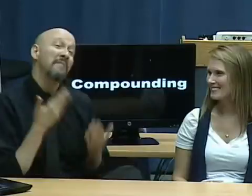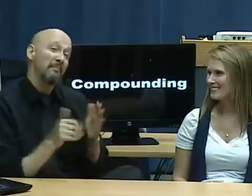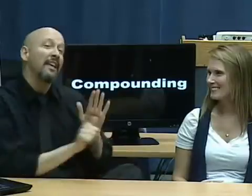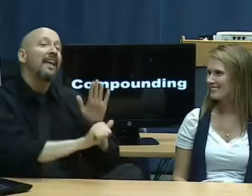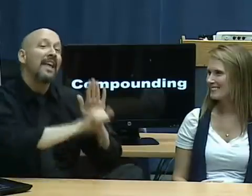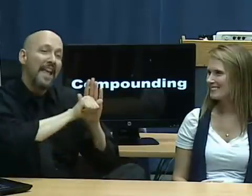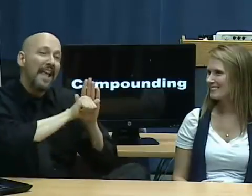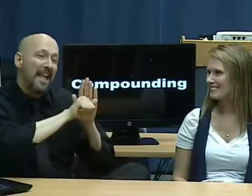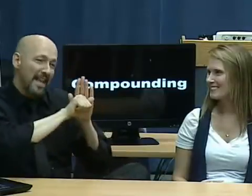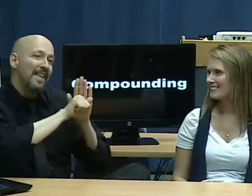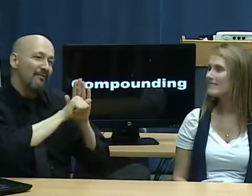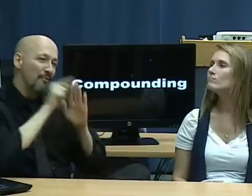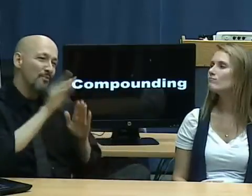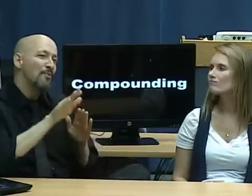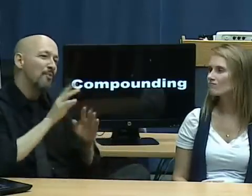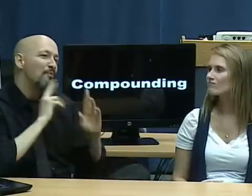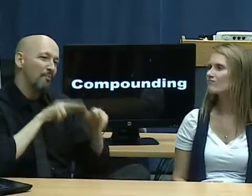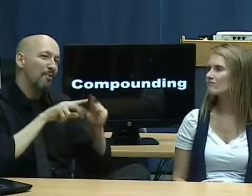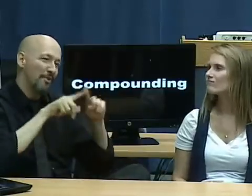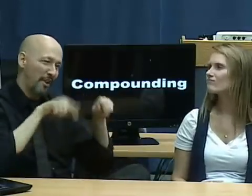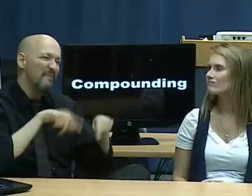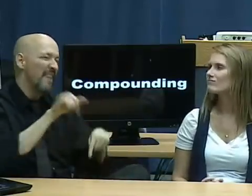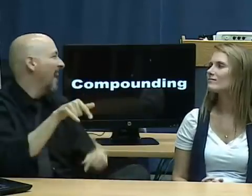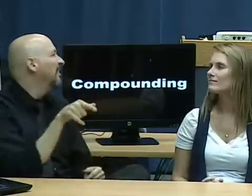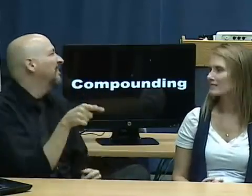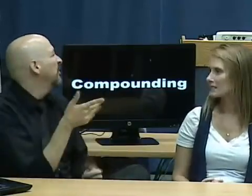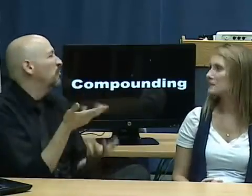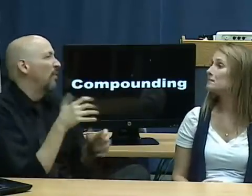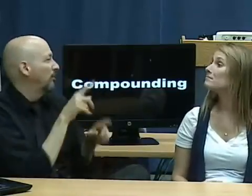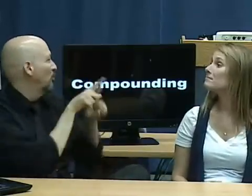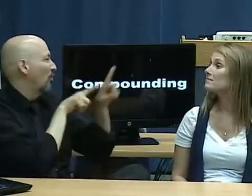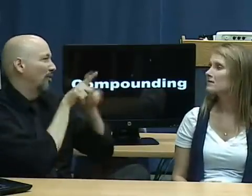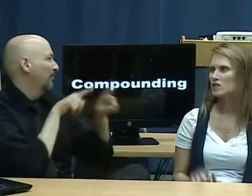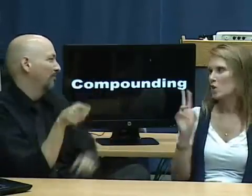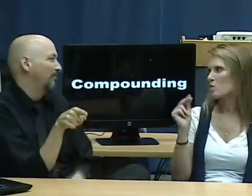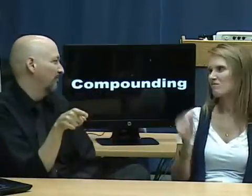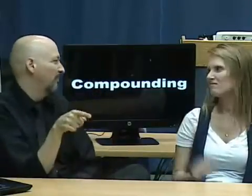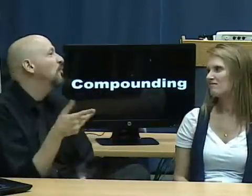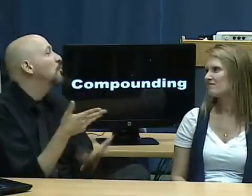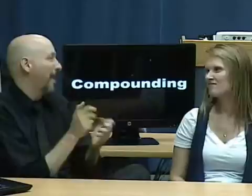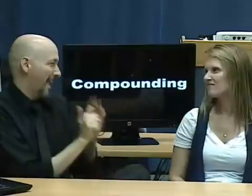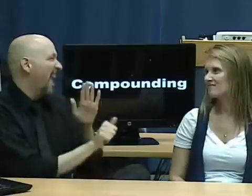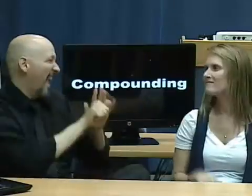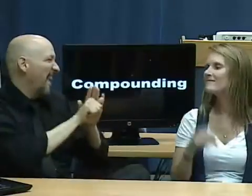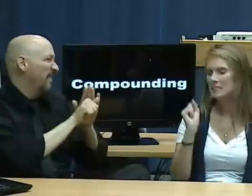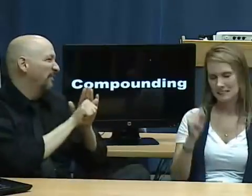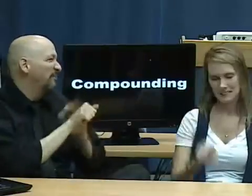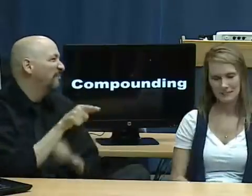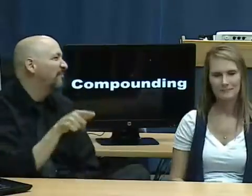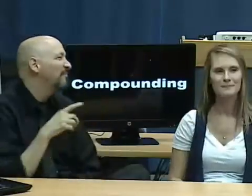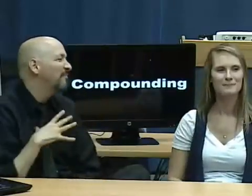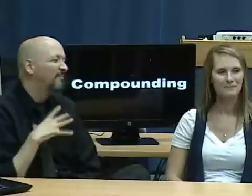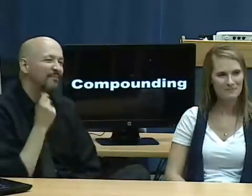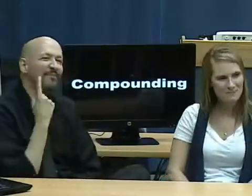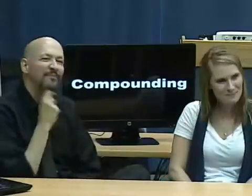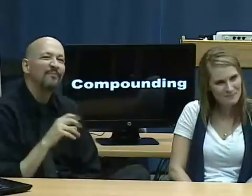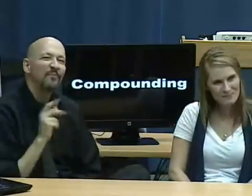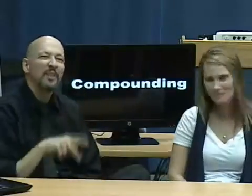Well, maybe an "A" for your answer. She doesn't want a star. No. She wants an "A." Yes.